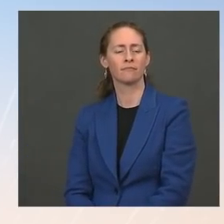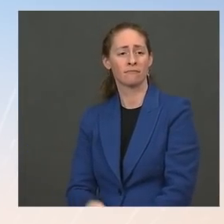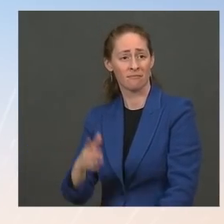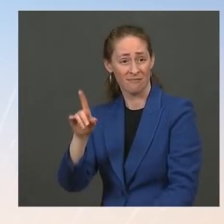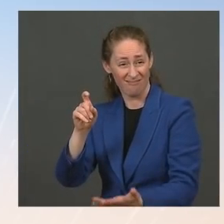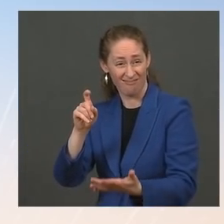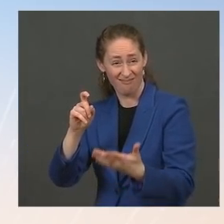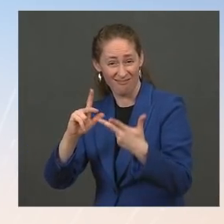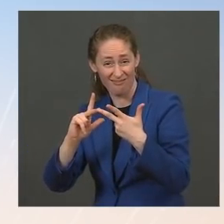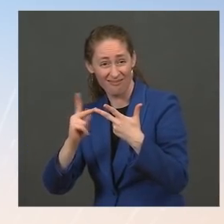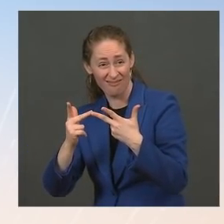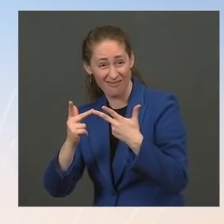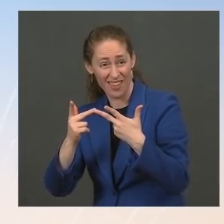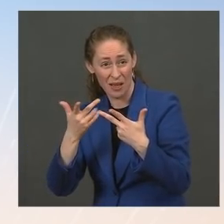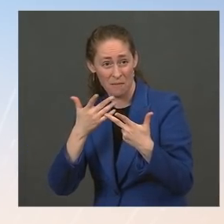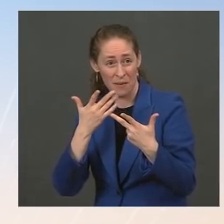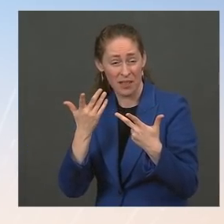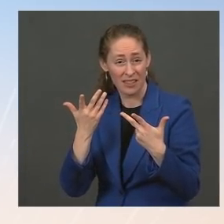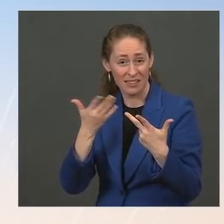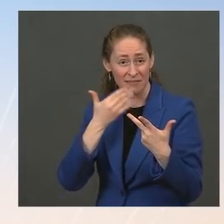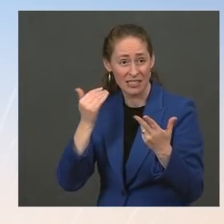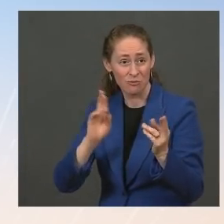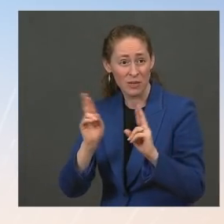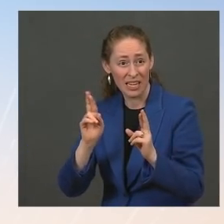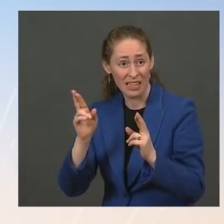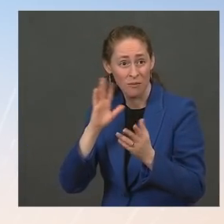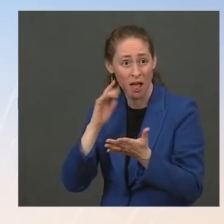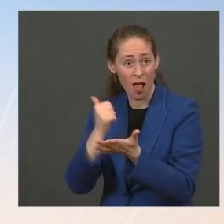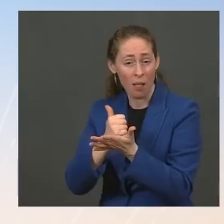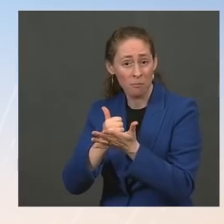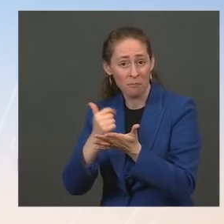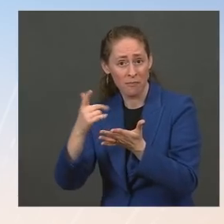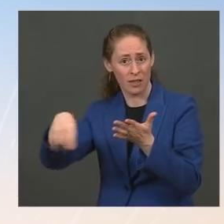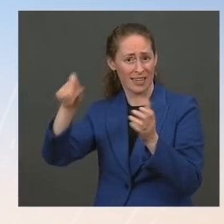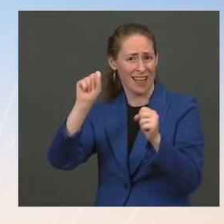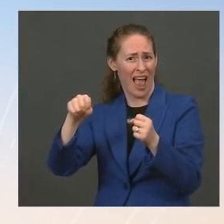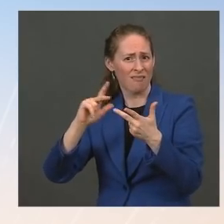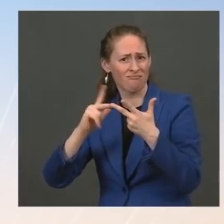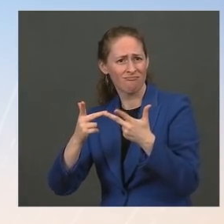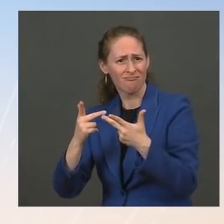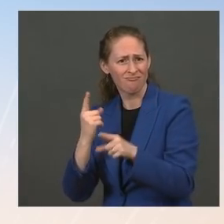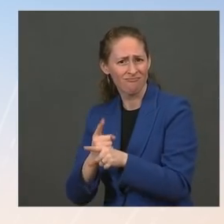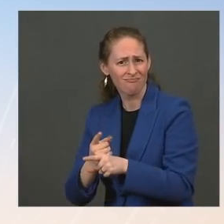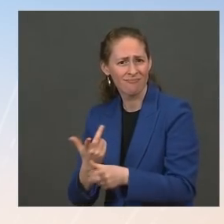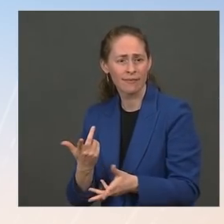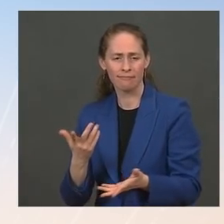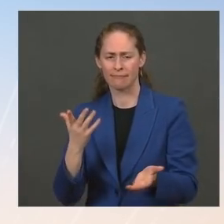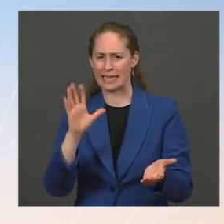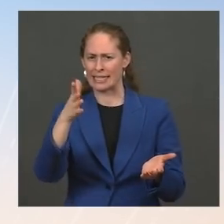Ms. Psaki: That's a difficult thing for me to acce- -- to assess, as a non-medical expert,